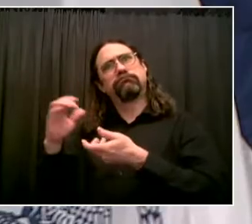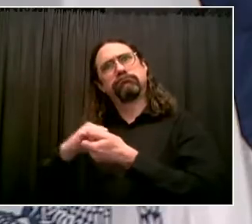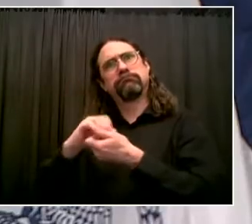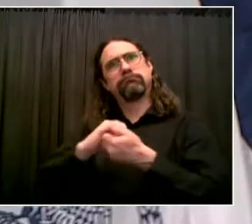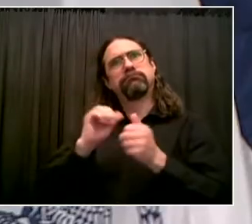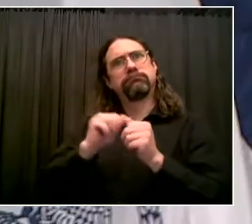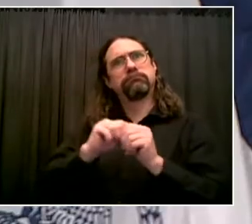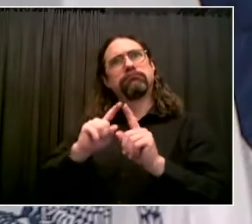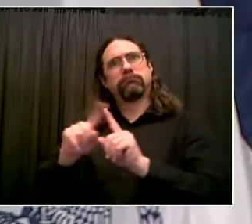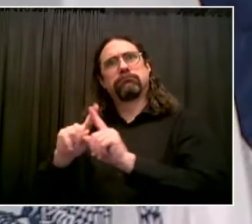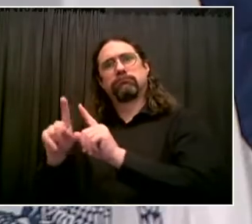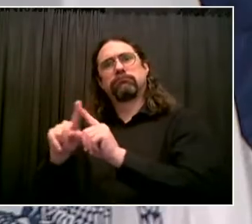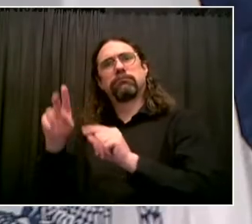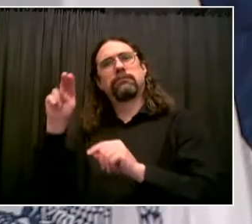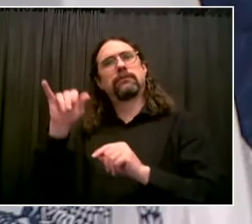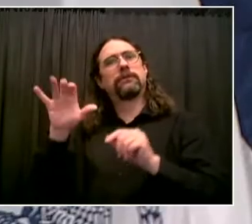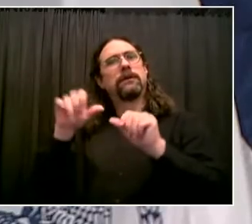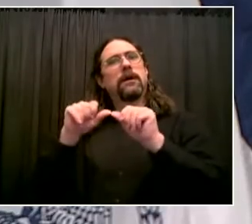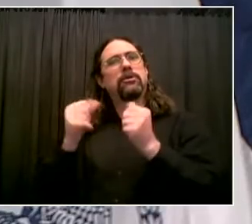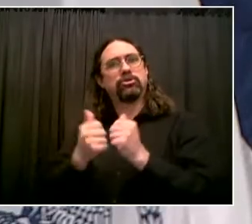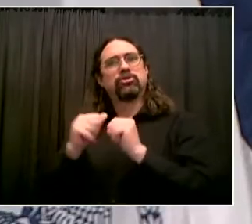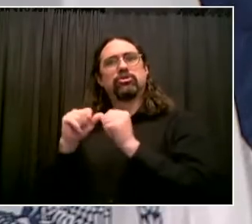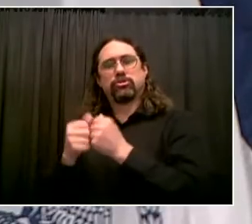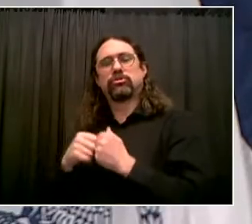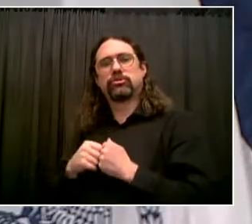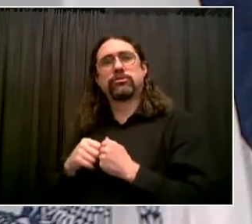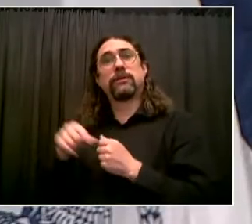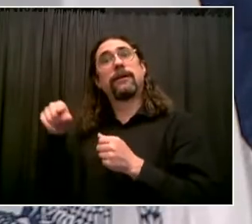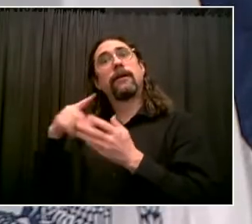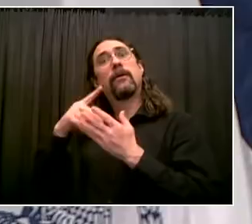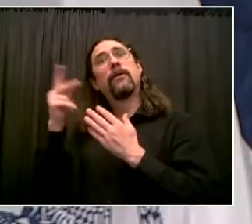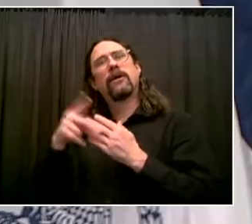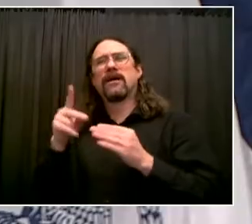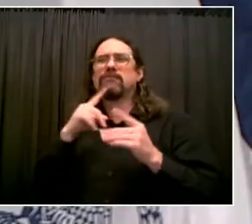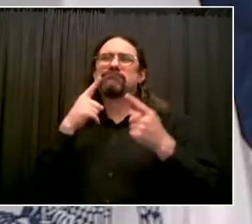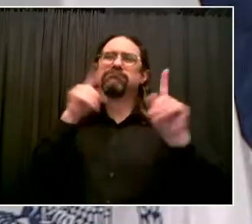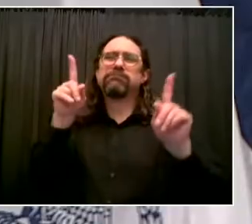SPECIFIC PERSON THAT'S REALLY HARD TO DO IN A REMOTE WORLD BUT FINALLY WE ARE ABLE TO GET CKBA